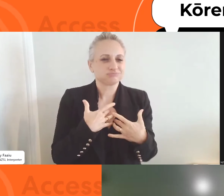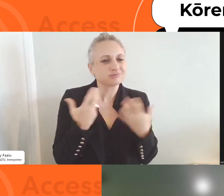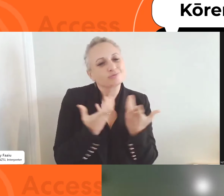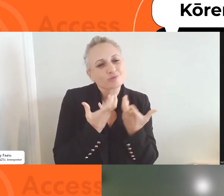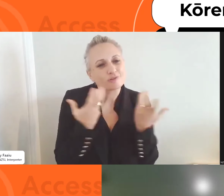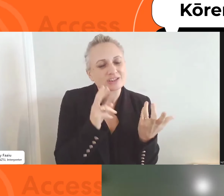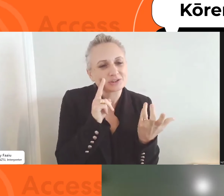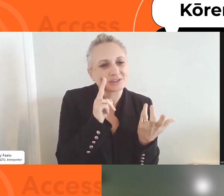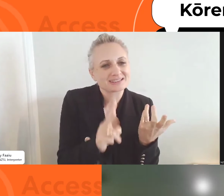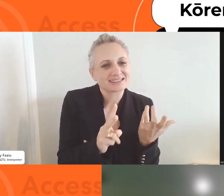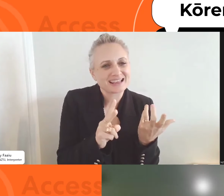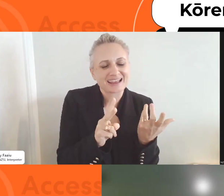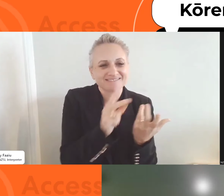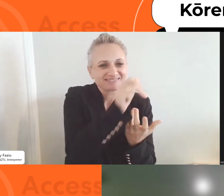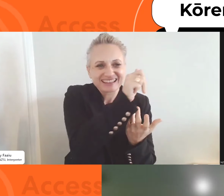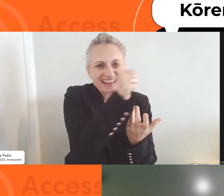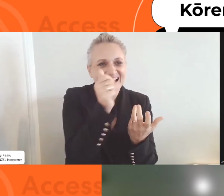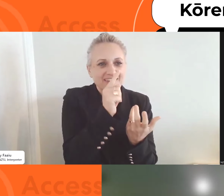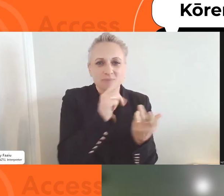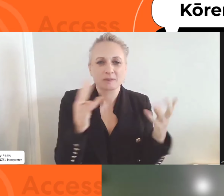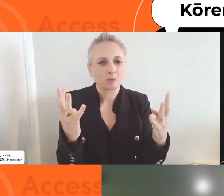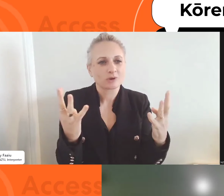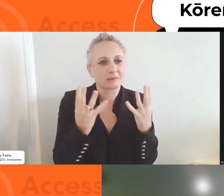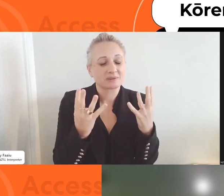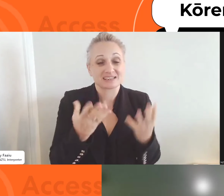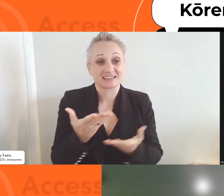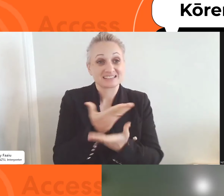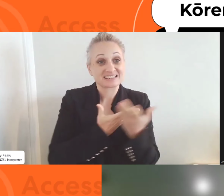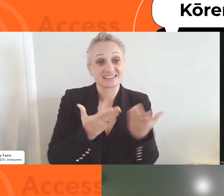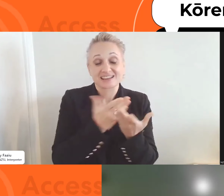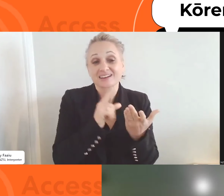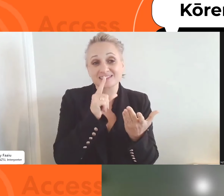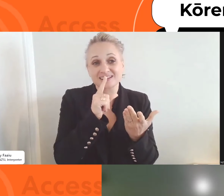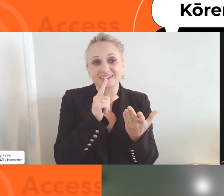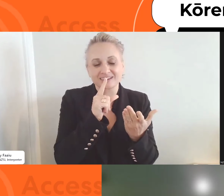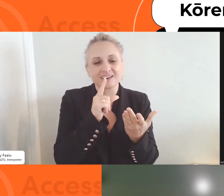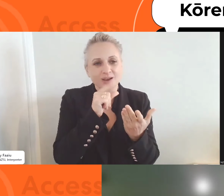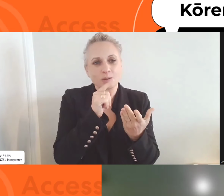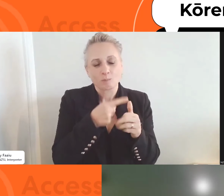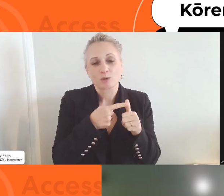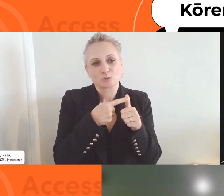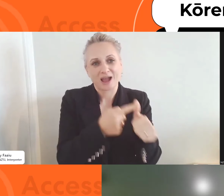solutions for an issue that effects so many people in this country.